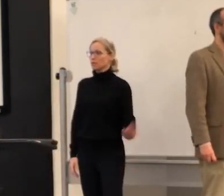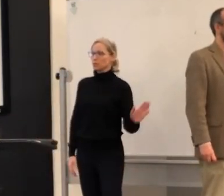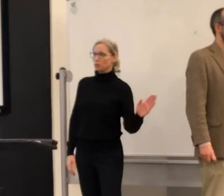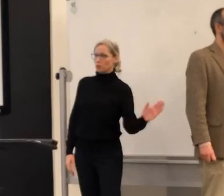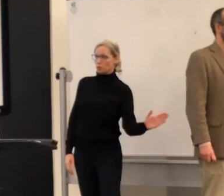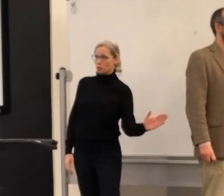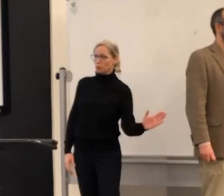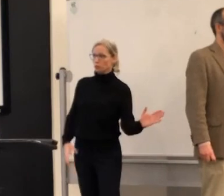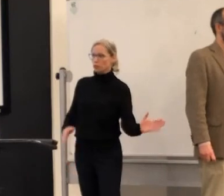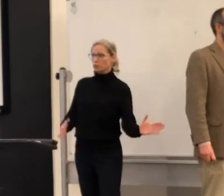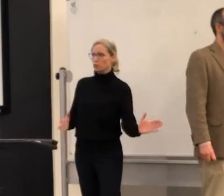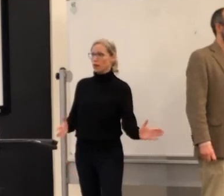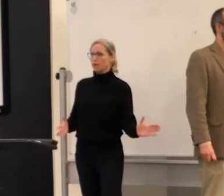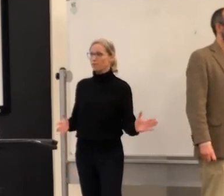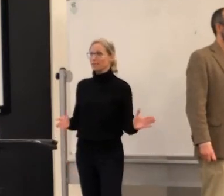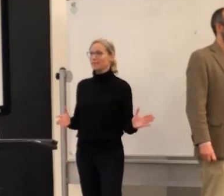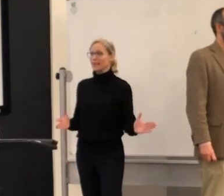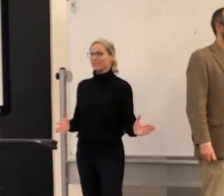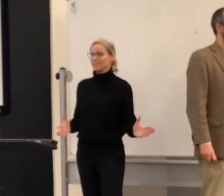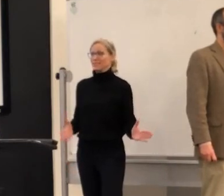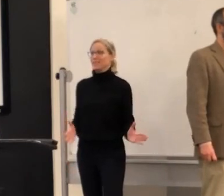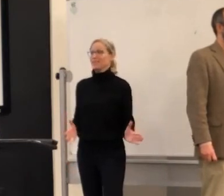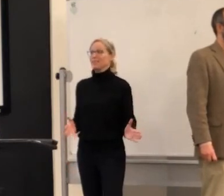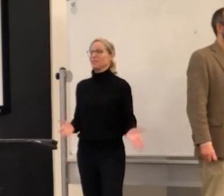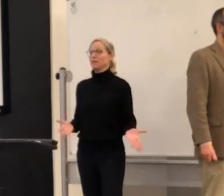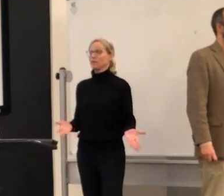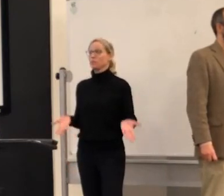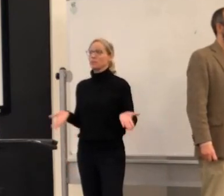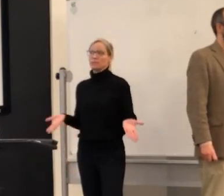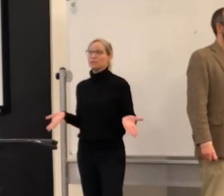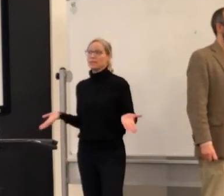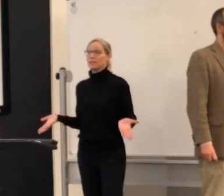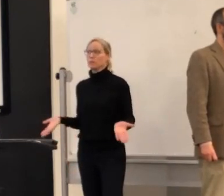and not just for you, for students who have fantastic innovative business ideas,